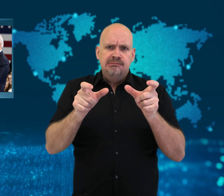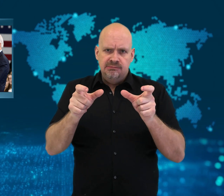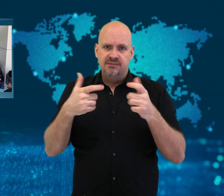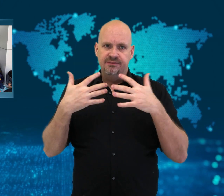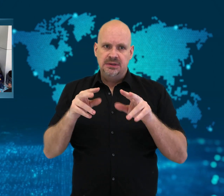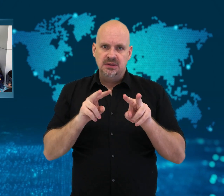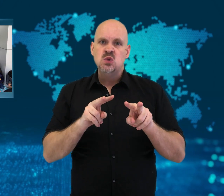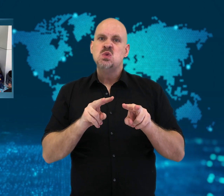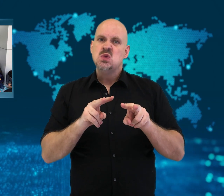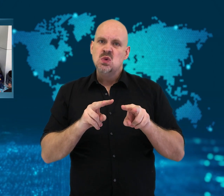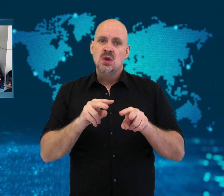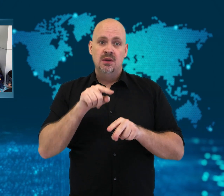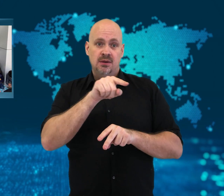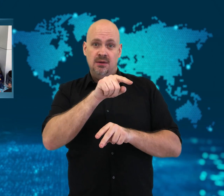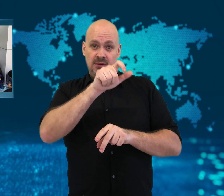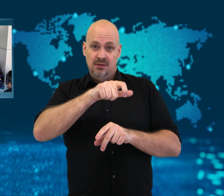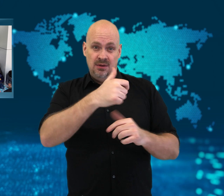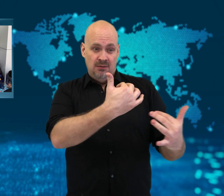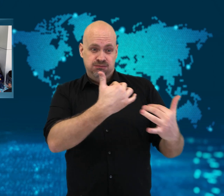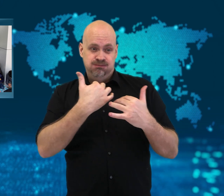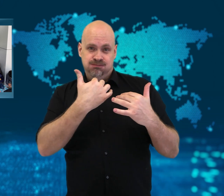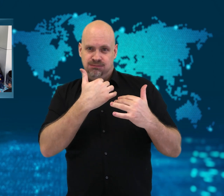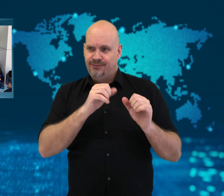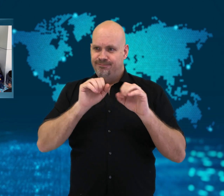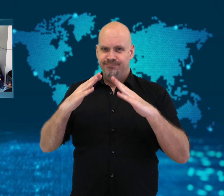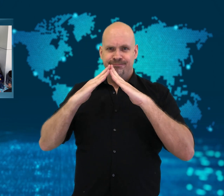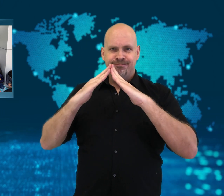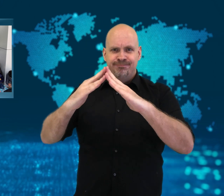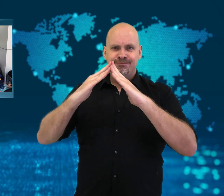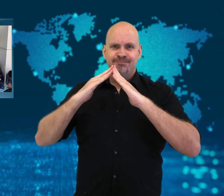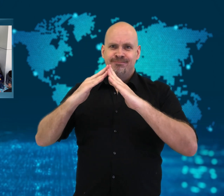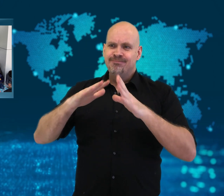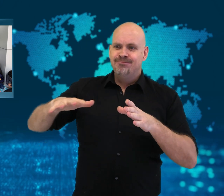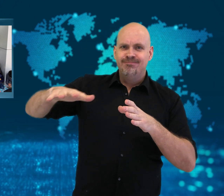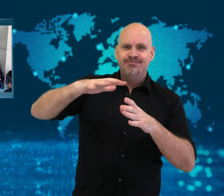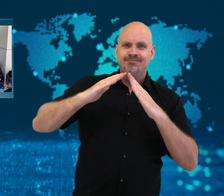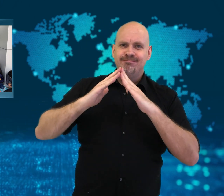and some families have been allowed to stay.